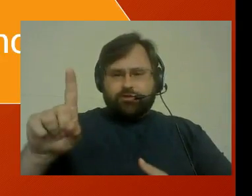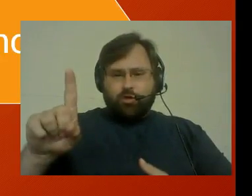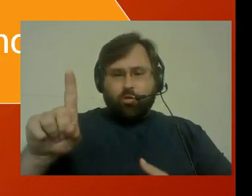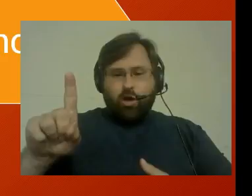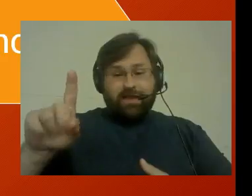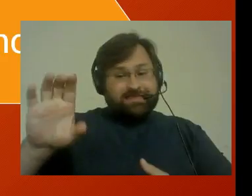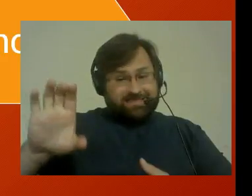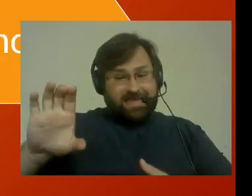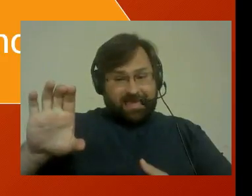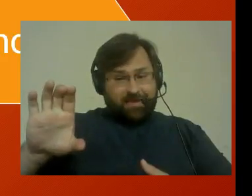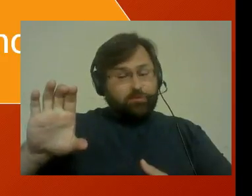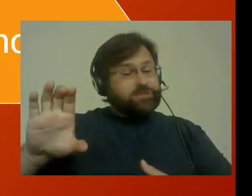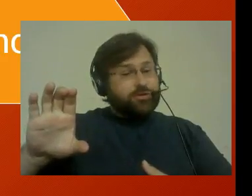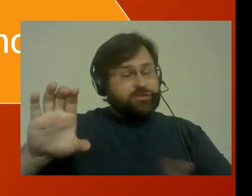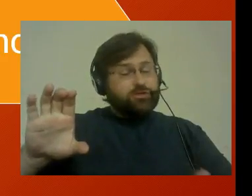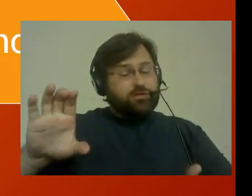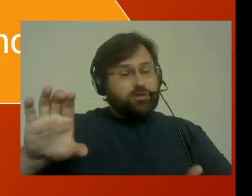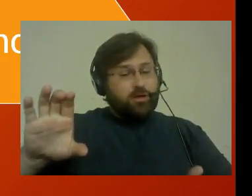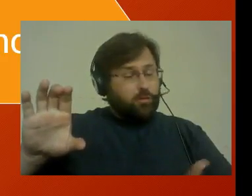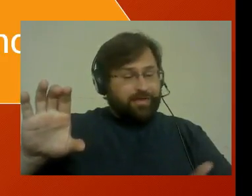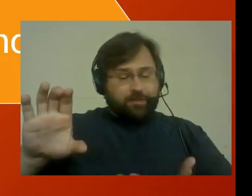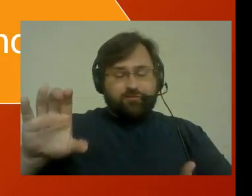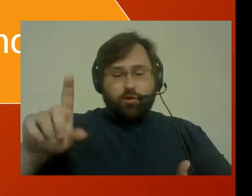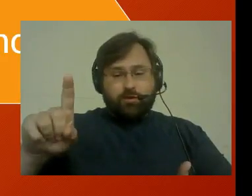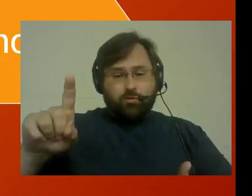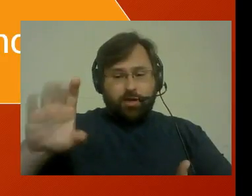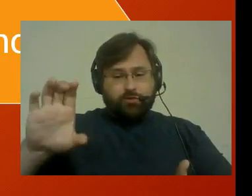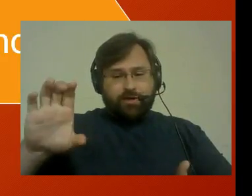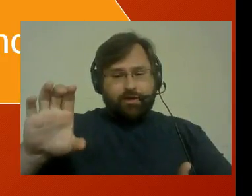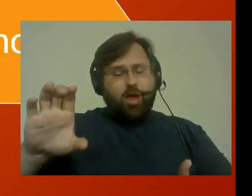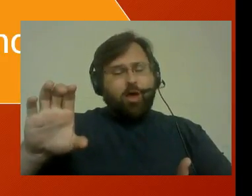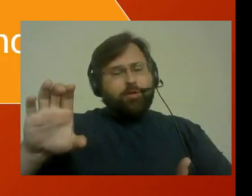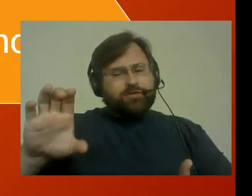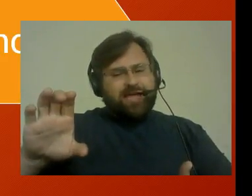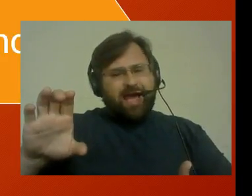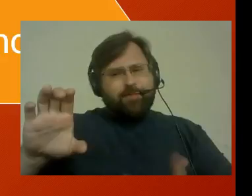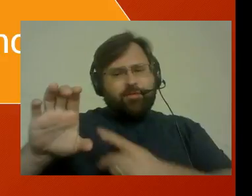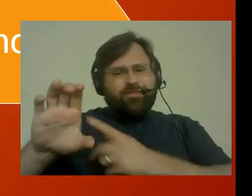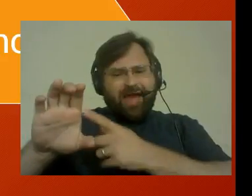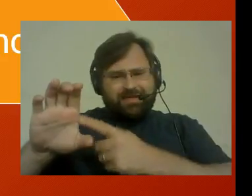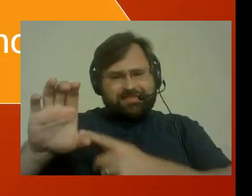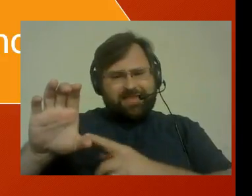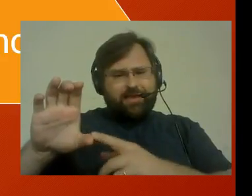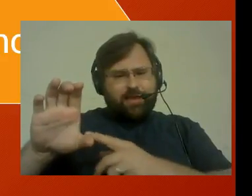so 1 C was the traditional way that was formed 100 but over time that second